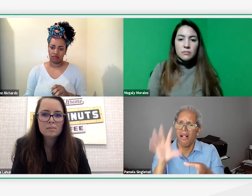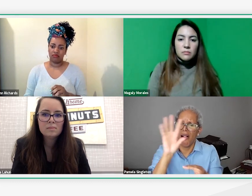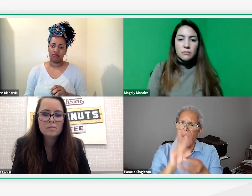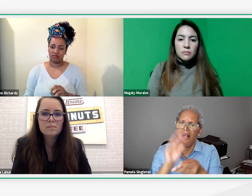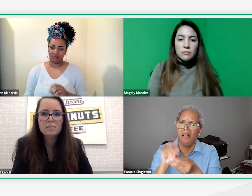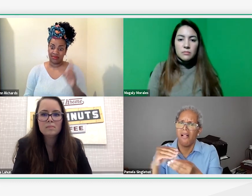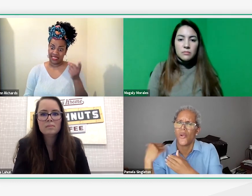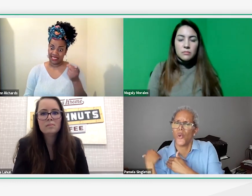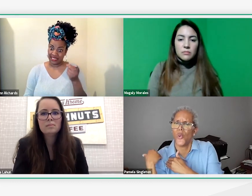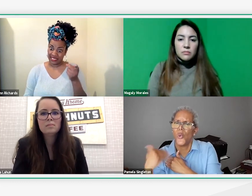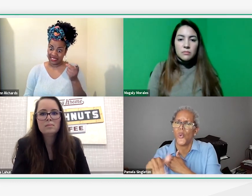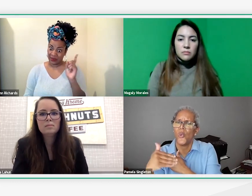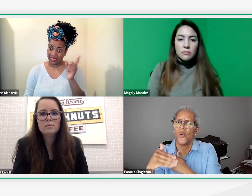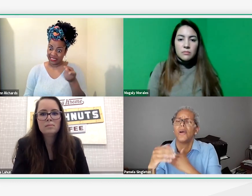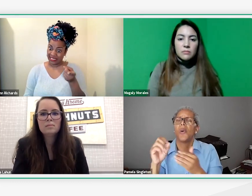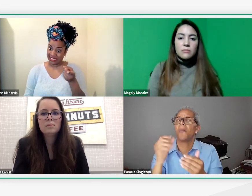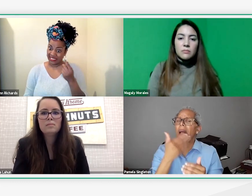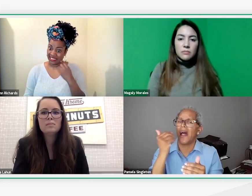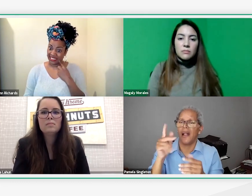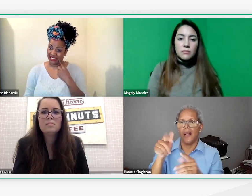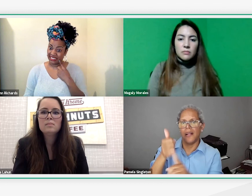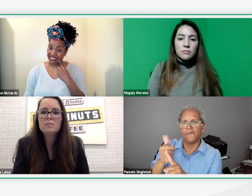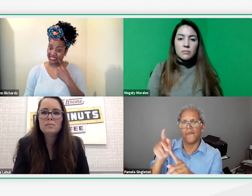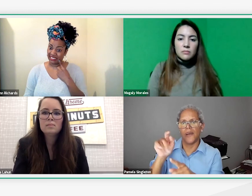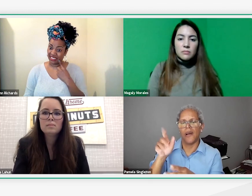you need to have the records. >>ROXANN RICHARDS: Really?